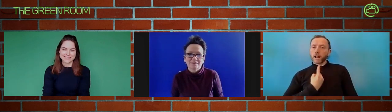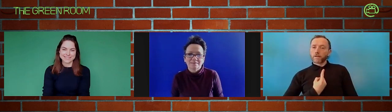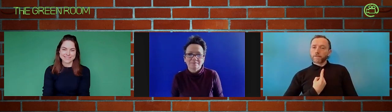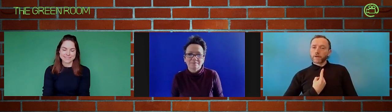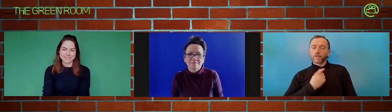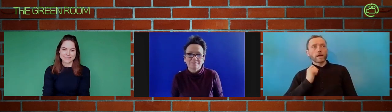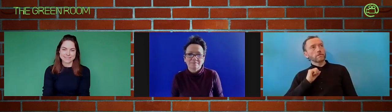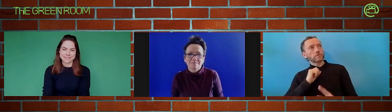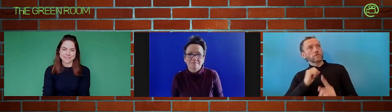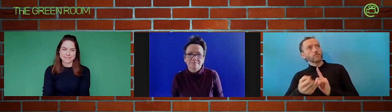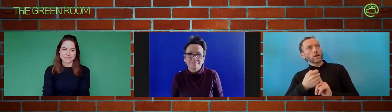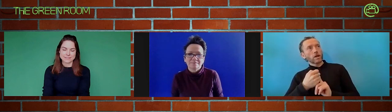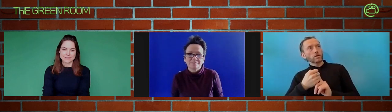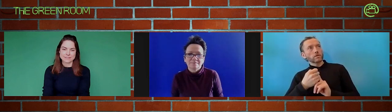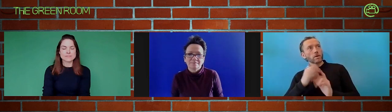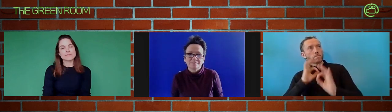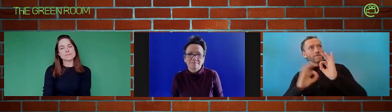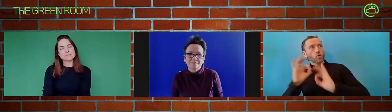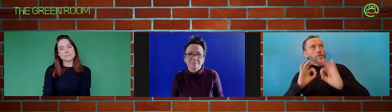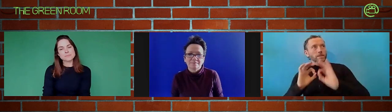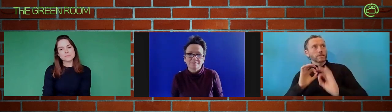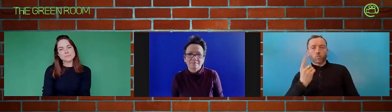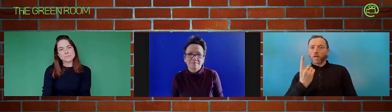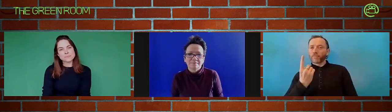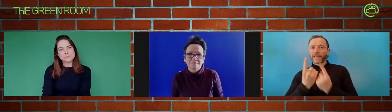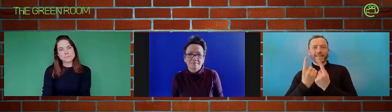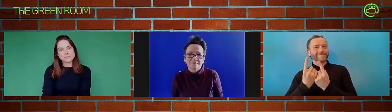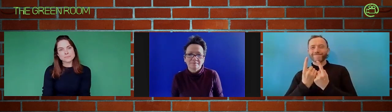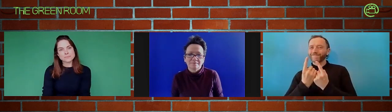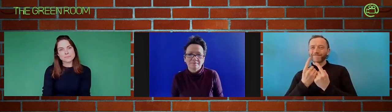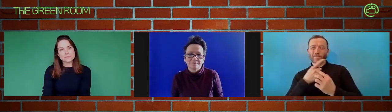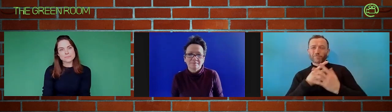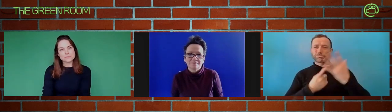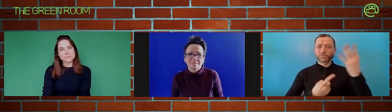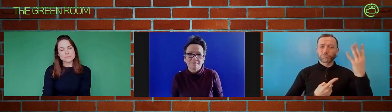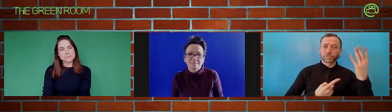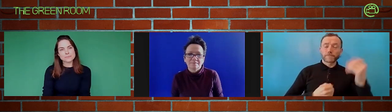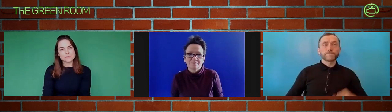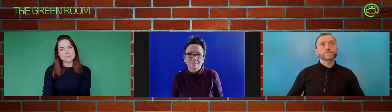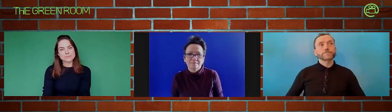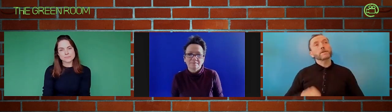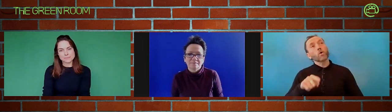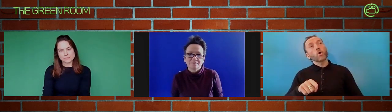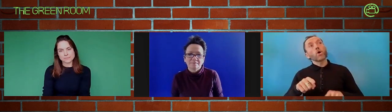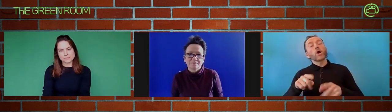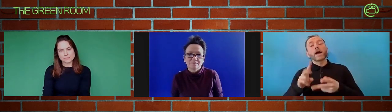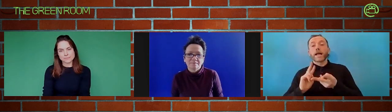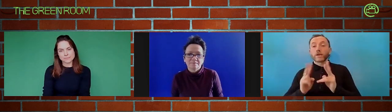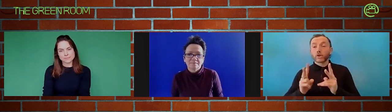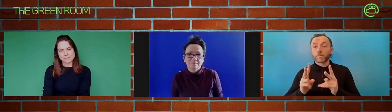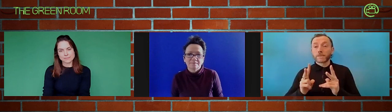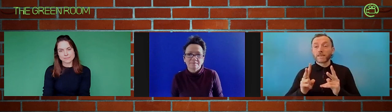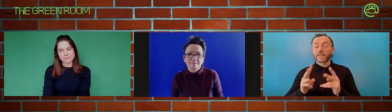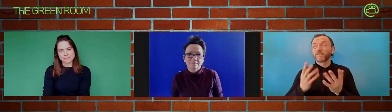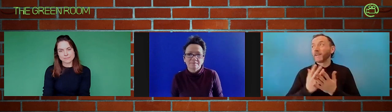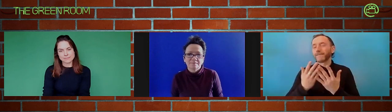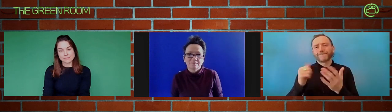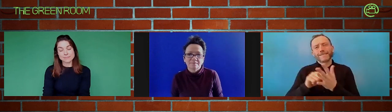isn't it. And in terms of interpreting. I don't know what to say. I mean that's just a personal thing so.